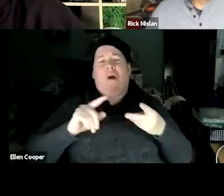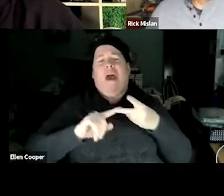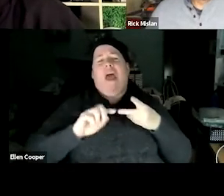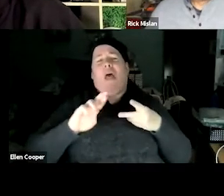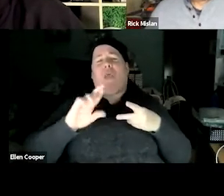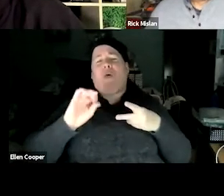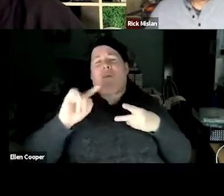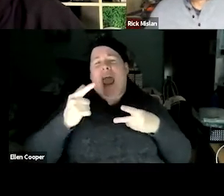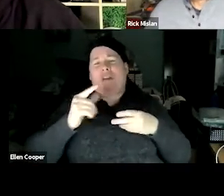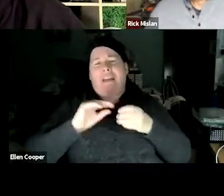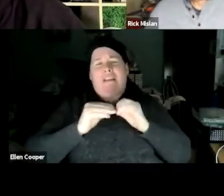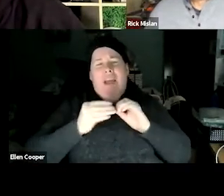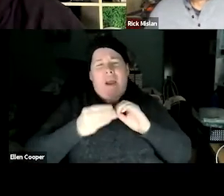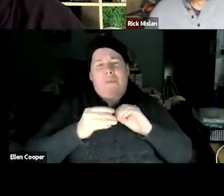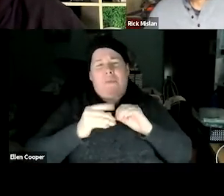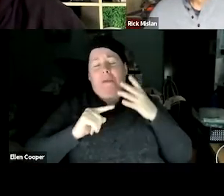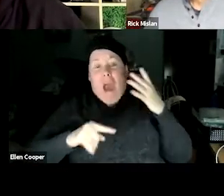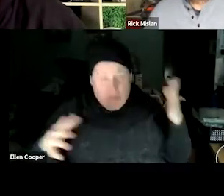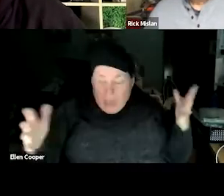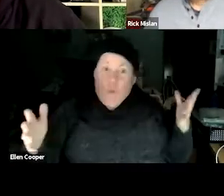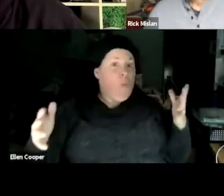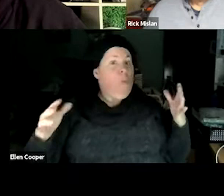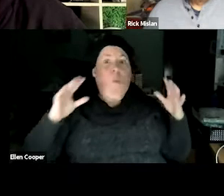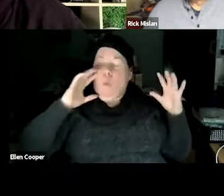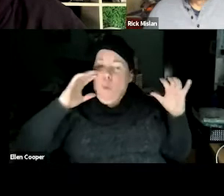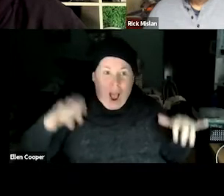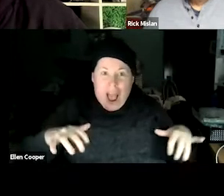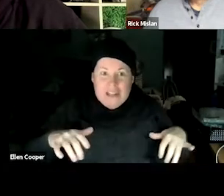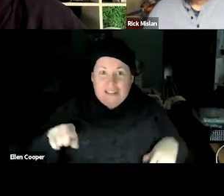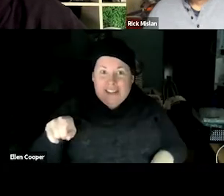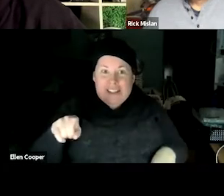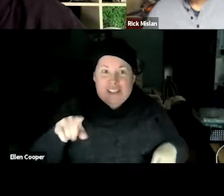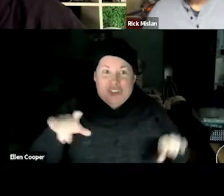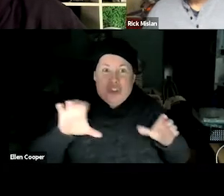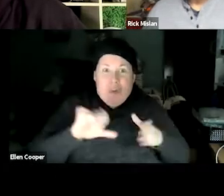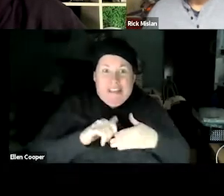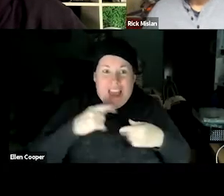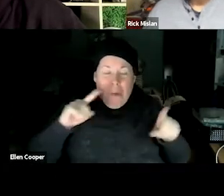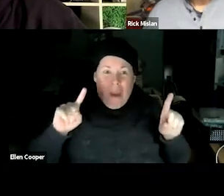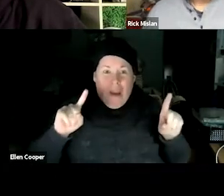and it is just mind boggling to watch. So you definitely want to have some good questions